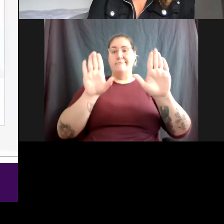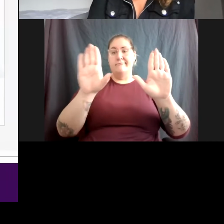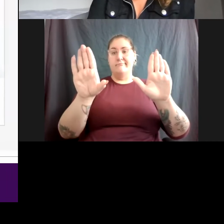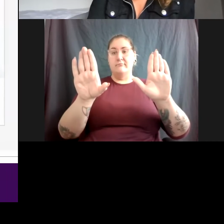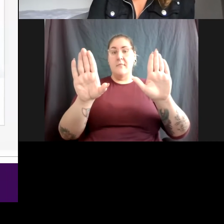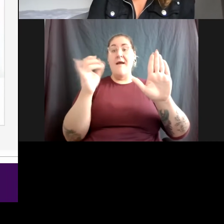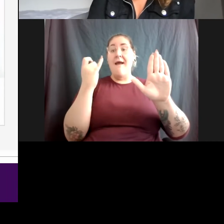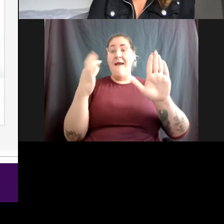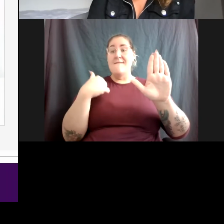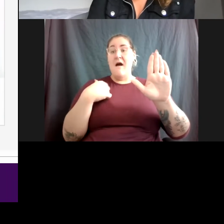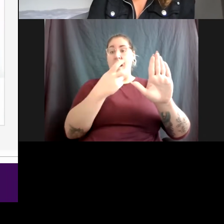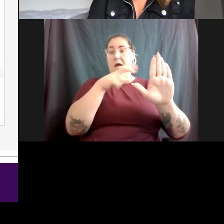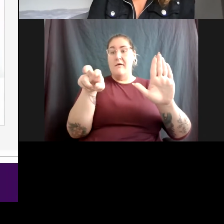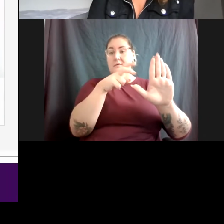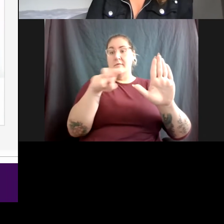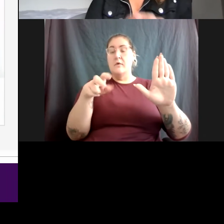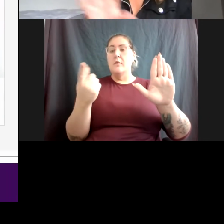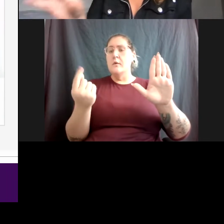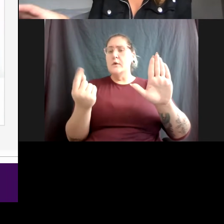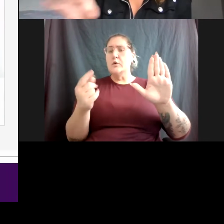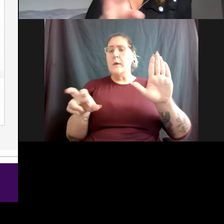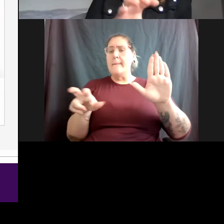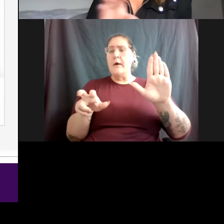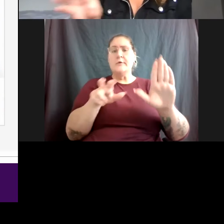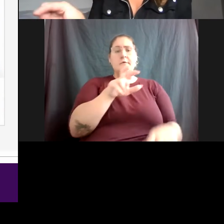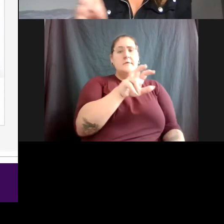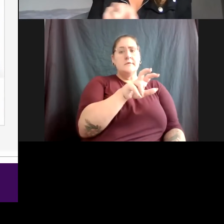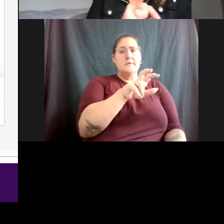between them I am just moving my mouse between two focusable elements which are